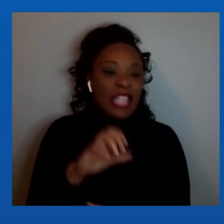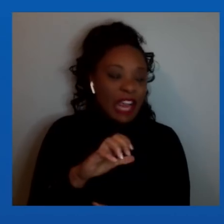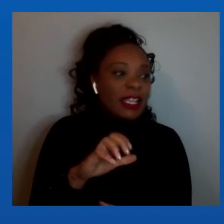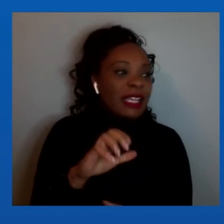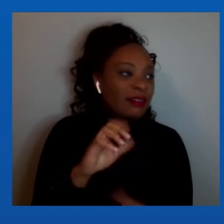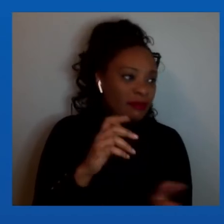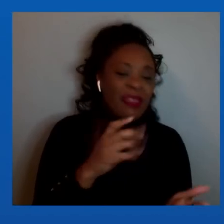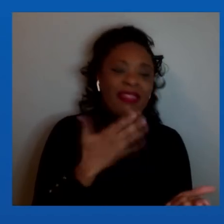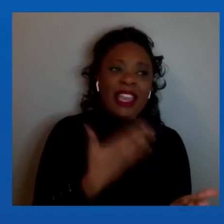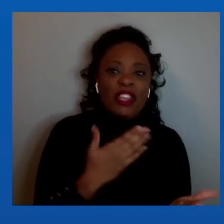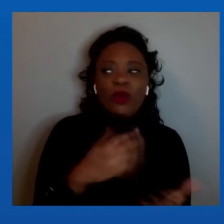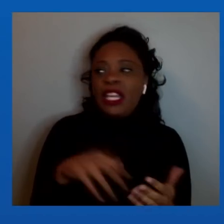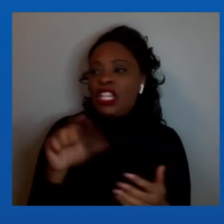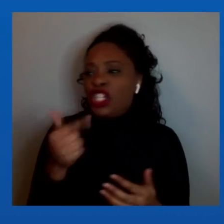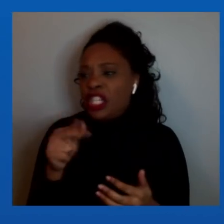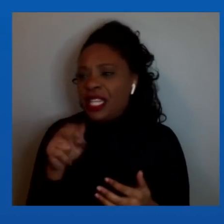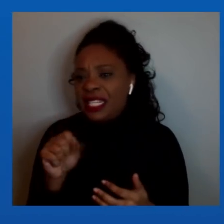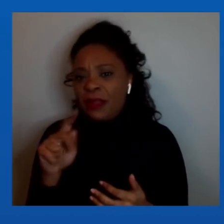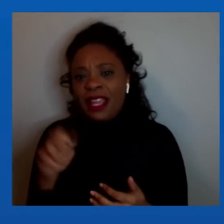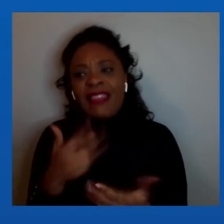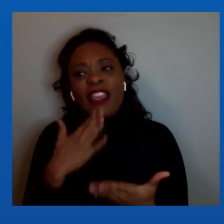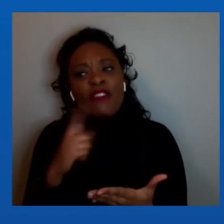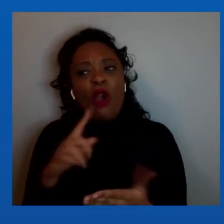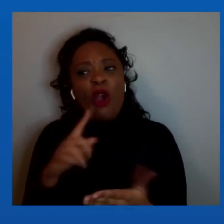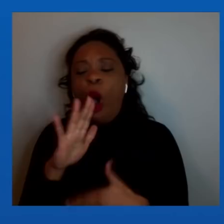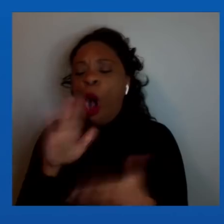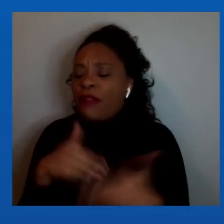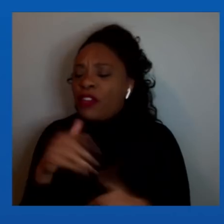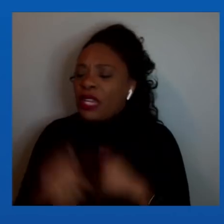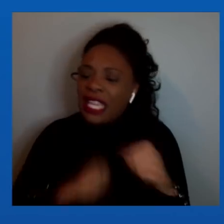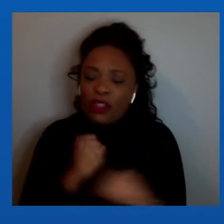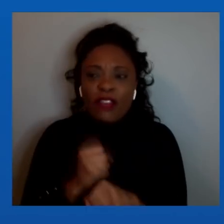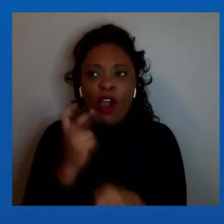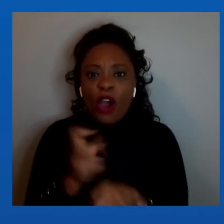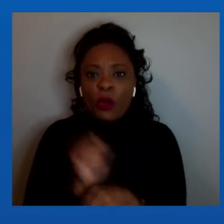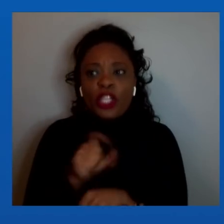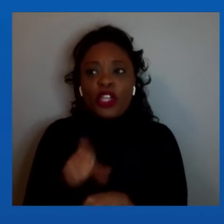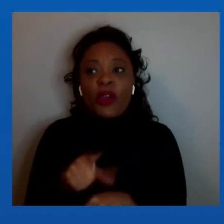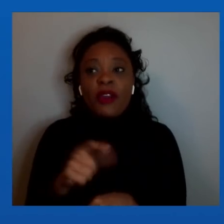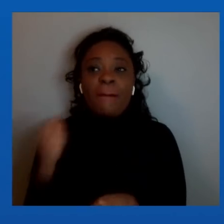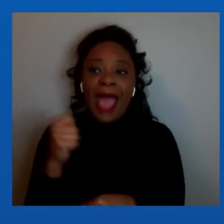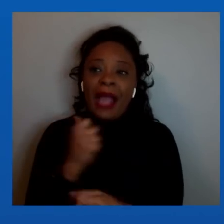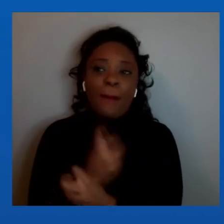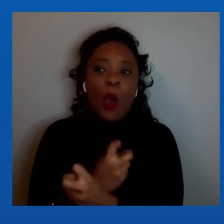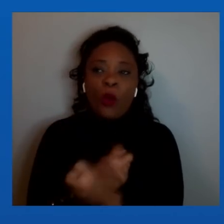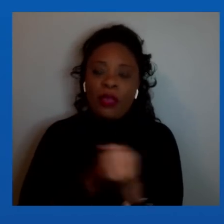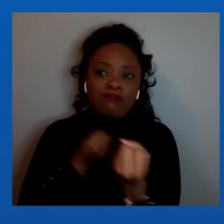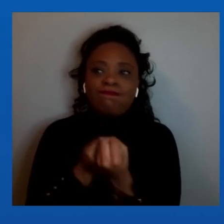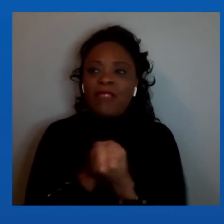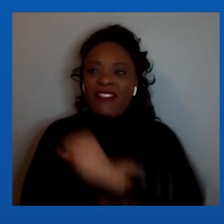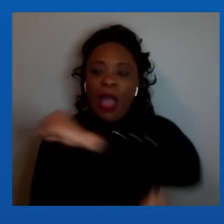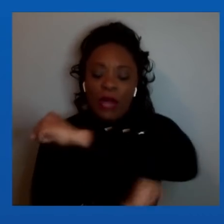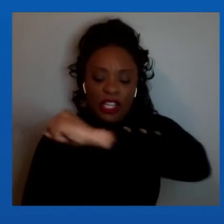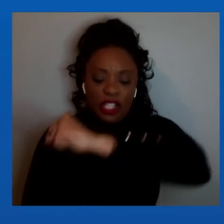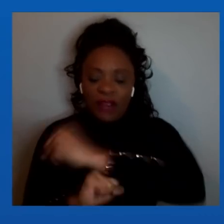You really are the backbone of what we, as an administration, have been doing with the Child Tax Credit. So, on this day of action,